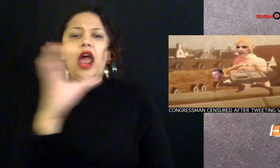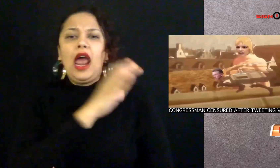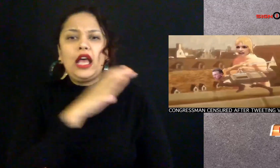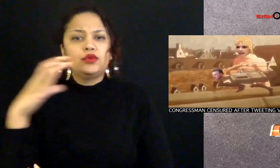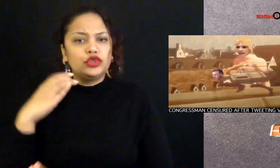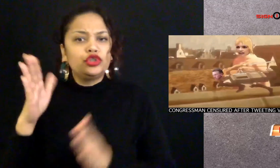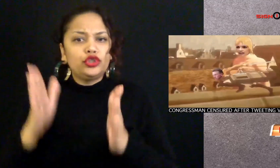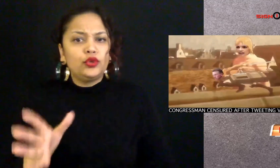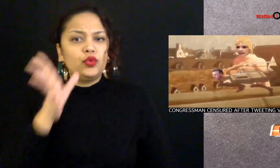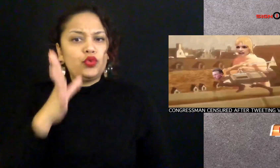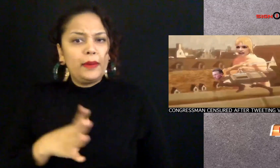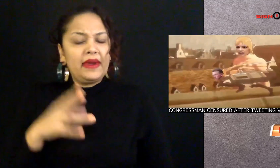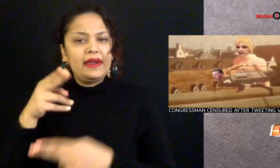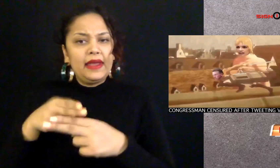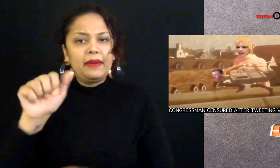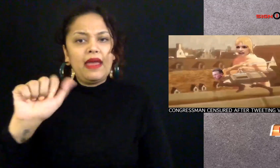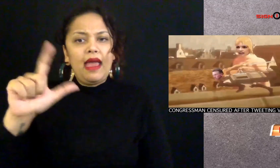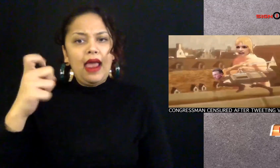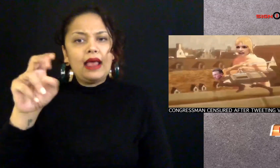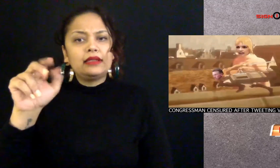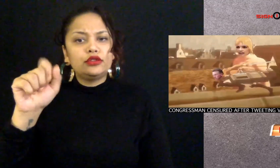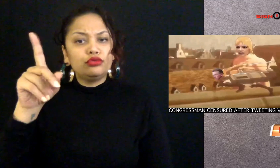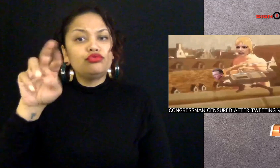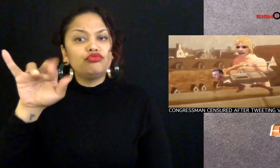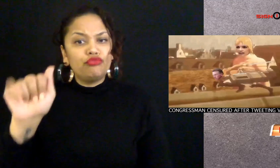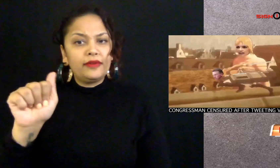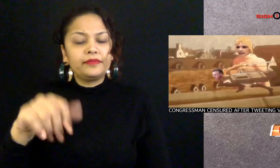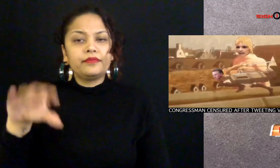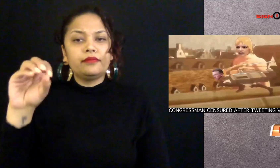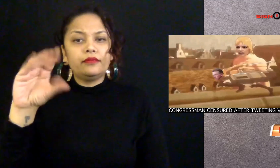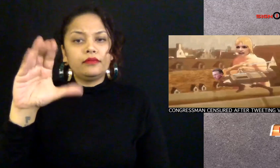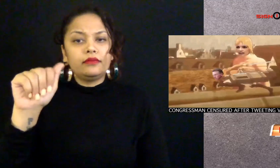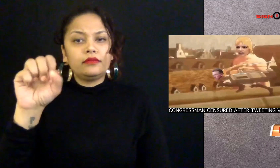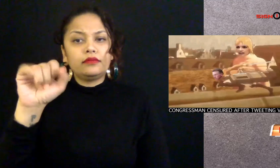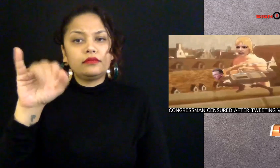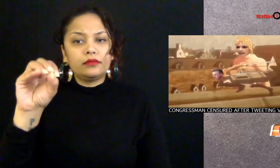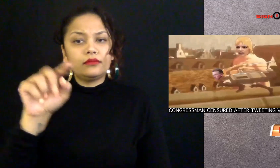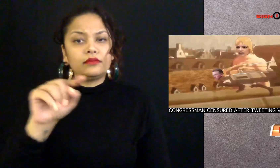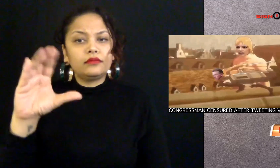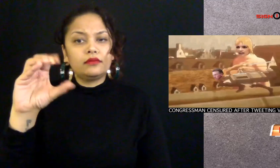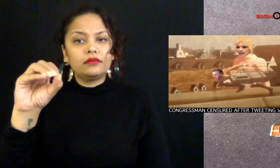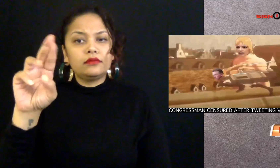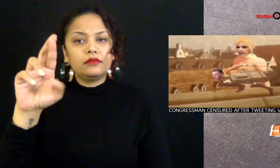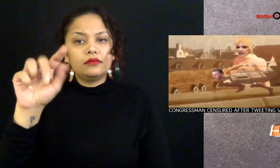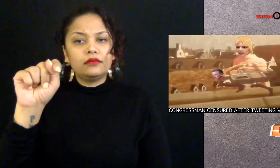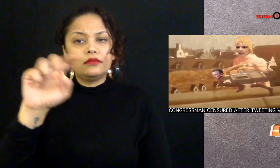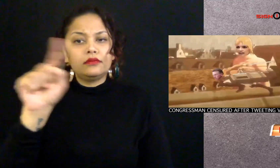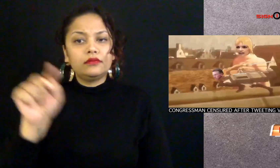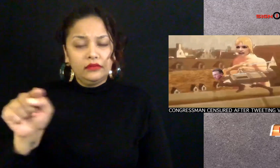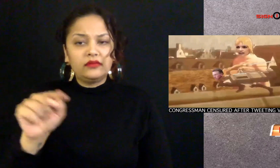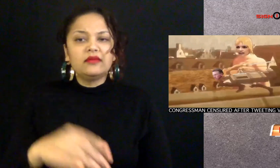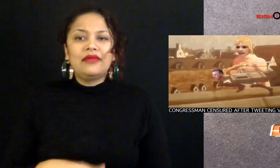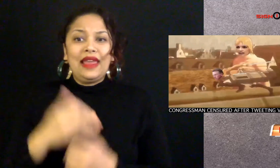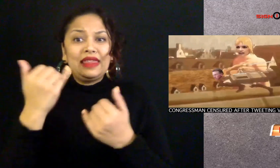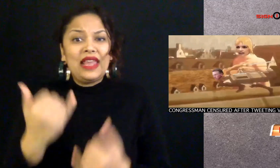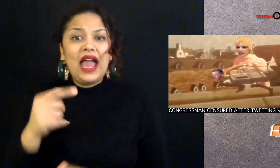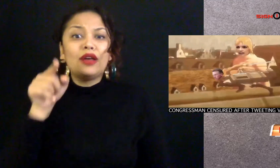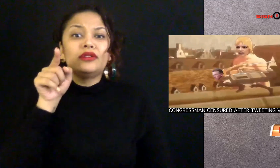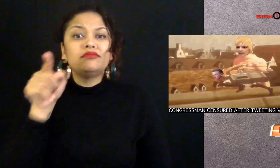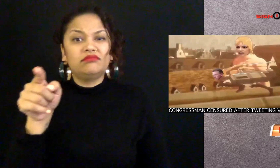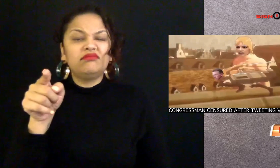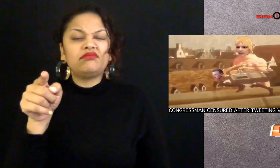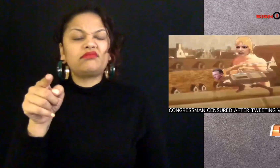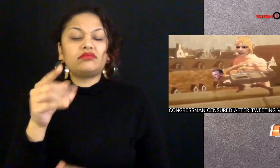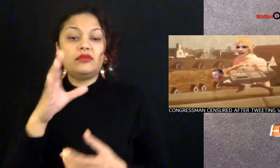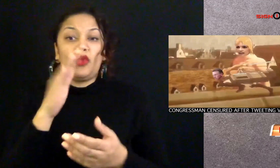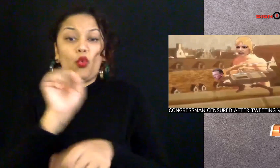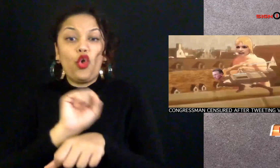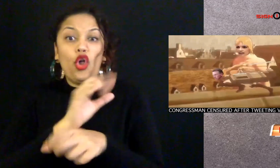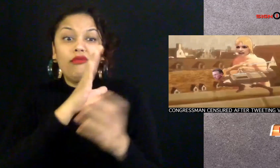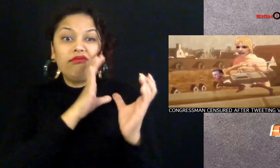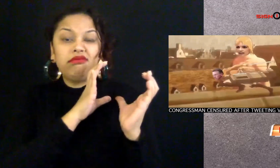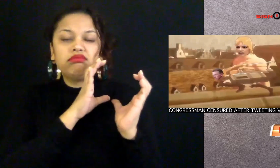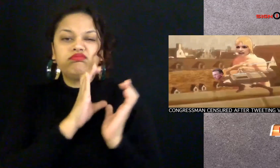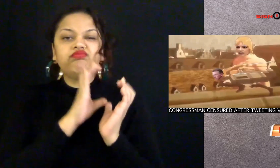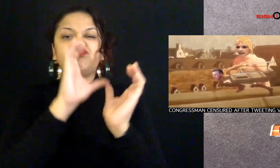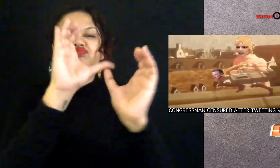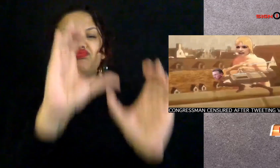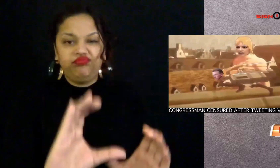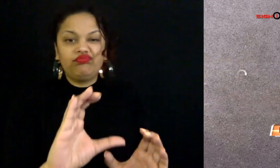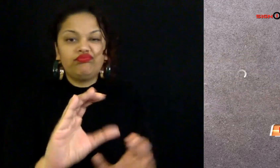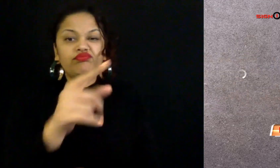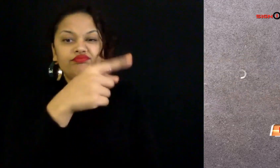it also looked like he was killing Democratic Congresswoman Alexandria Ocasio Cortez and